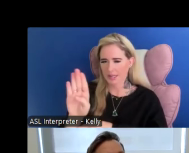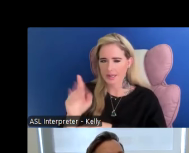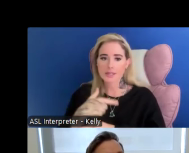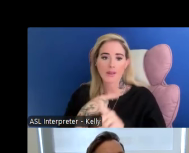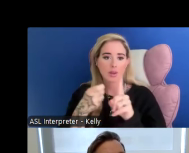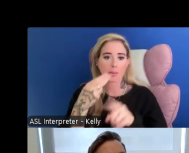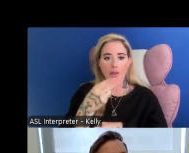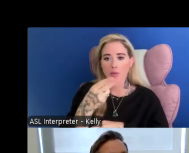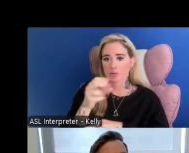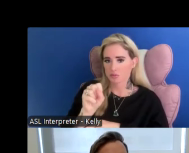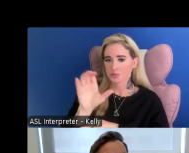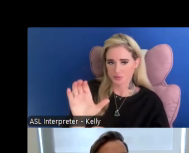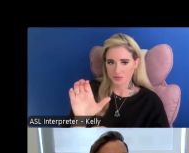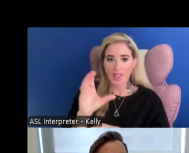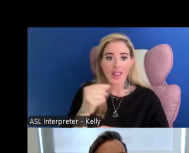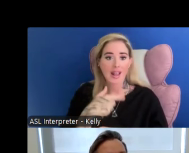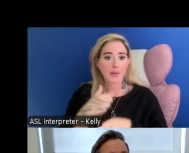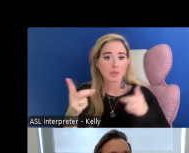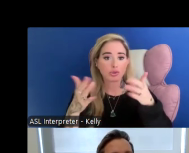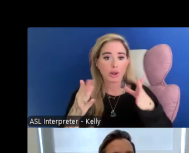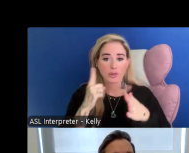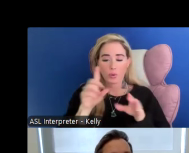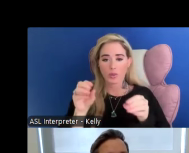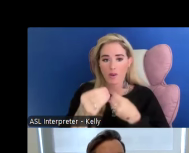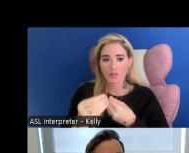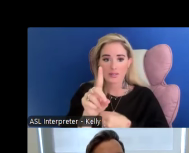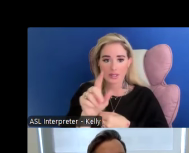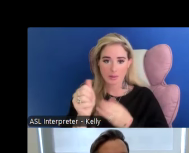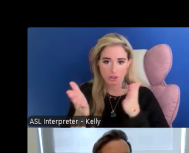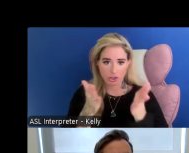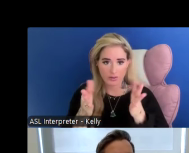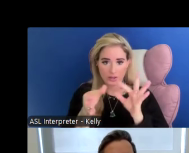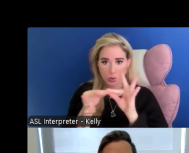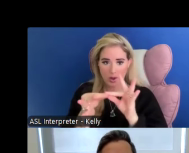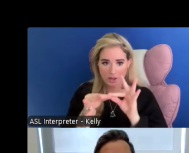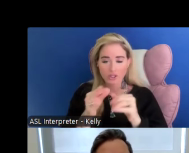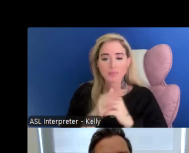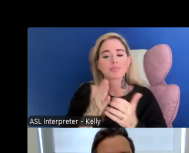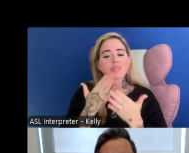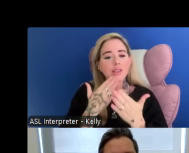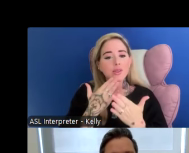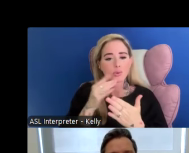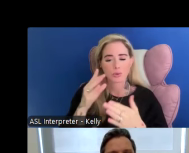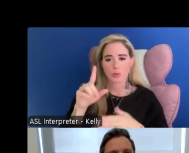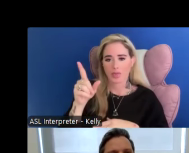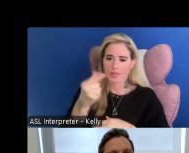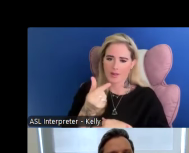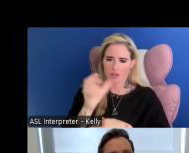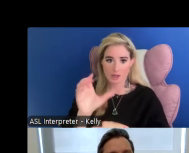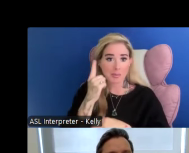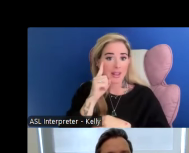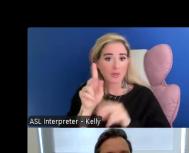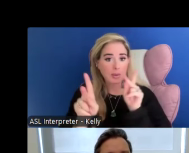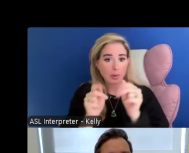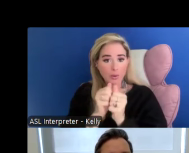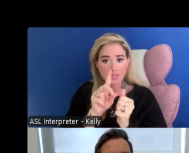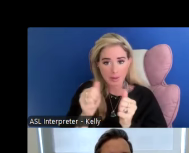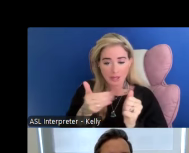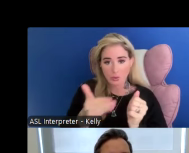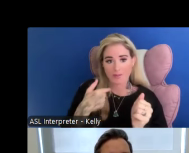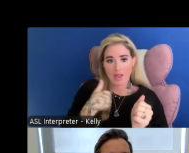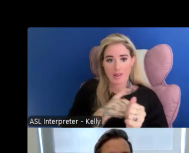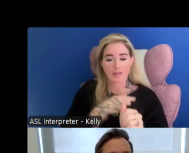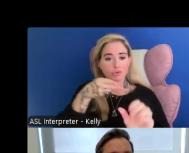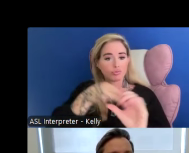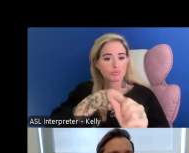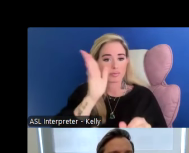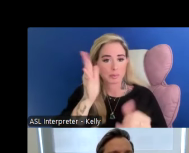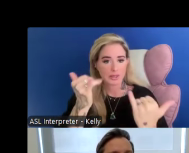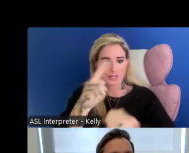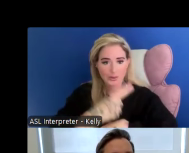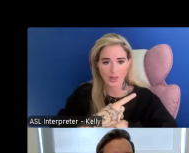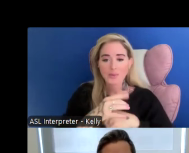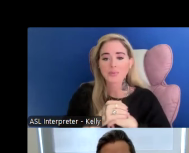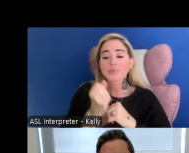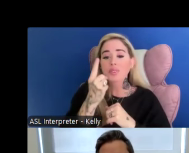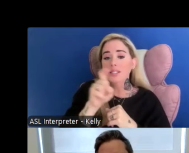My name is crb, I'm the director of the Office of Disability Services Coordination. Thank you to the Governor's Committee for People with Disabilities for inviting us to present today.